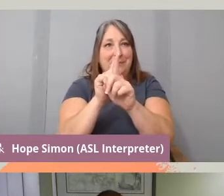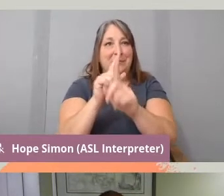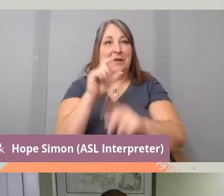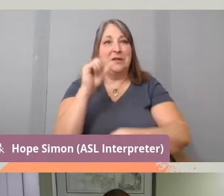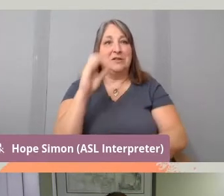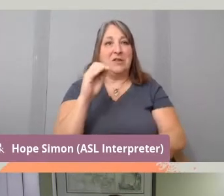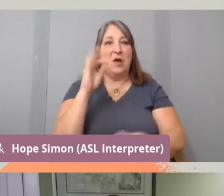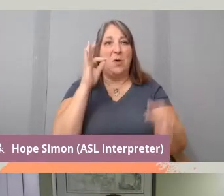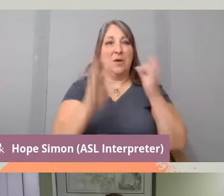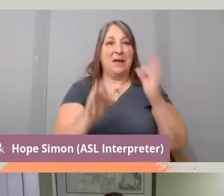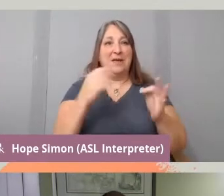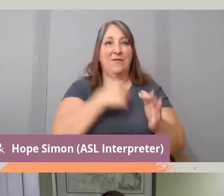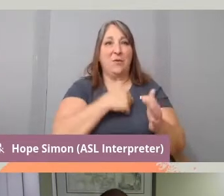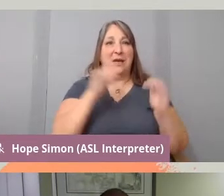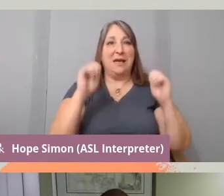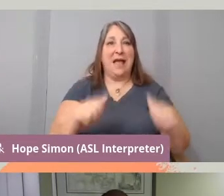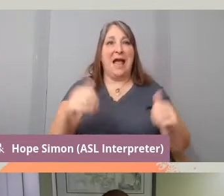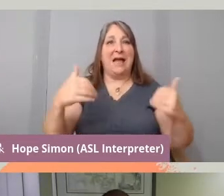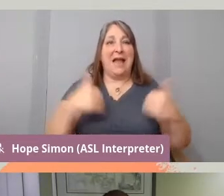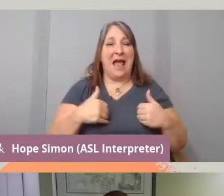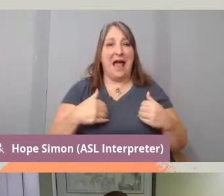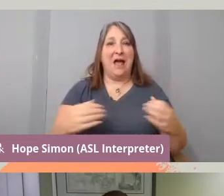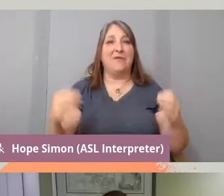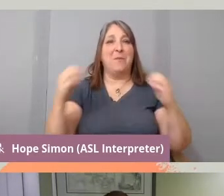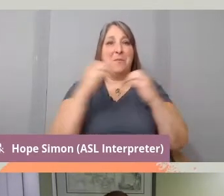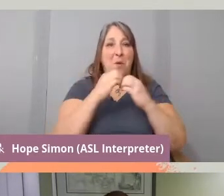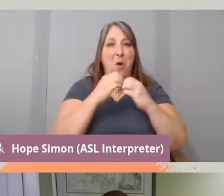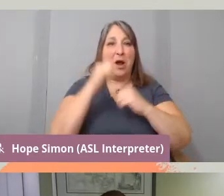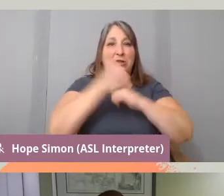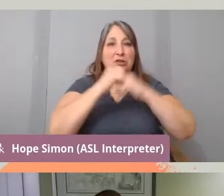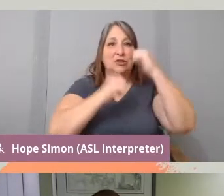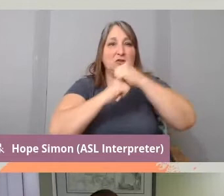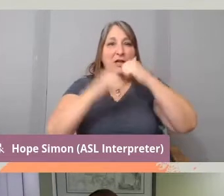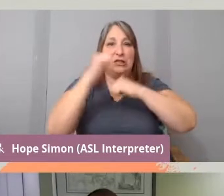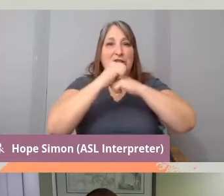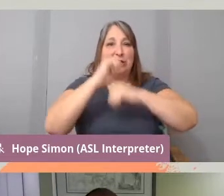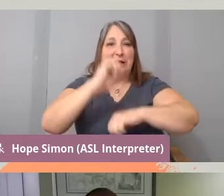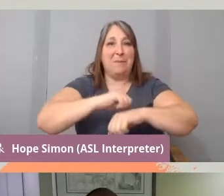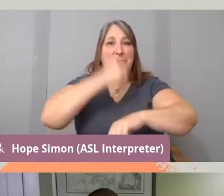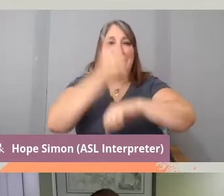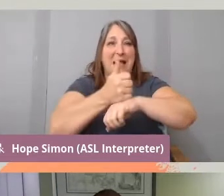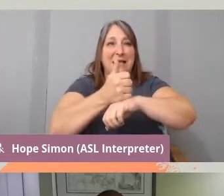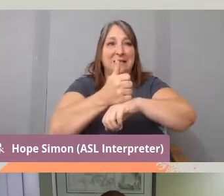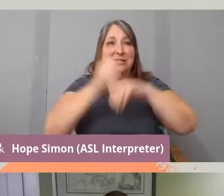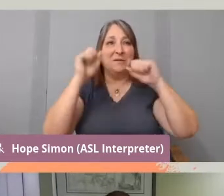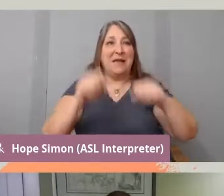So if we can have more structures just in place to be able to actually have